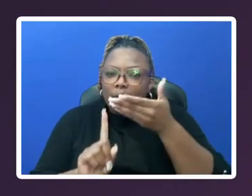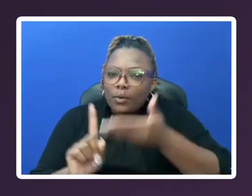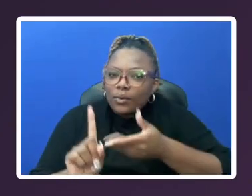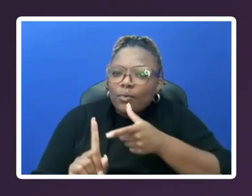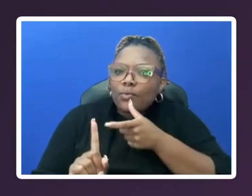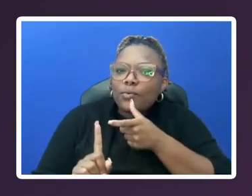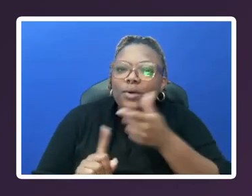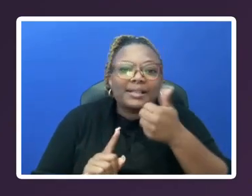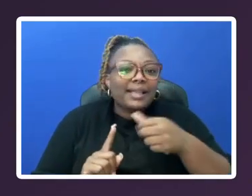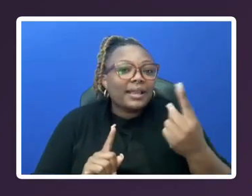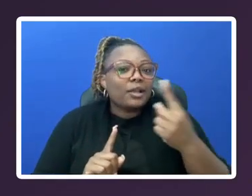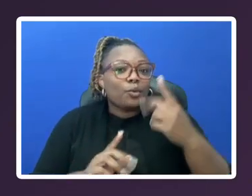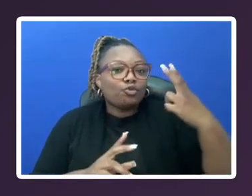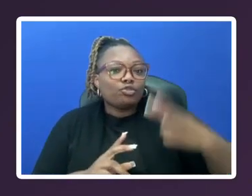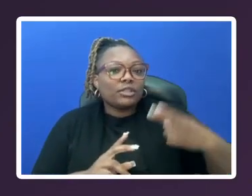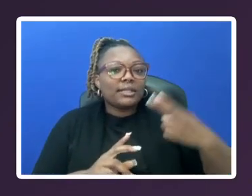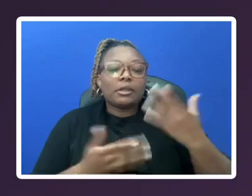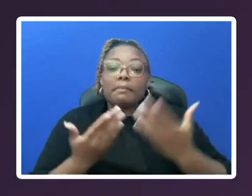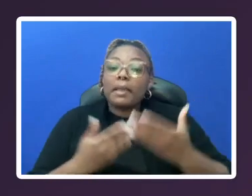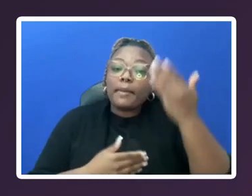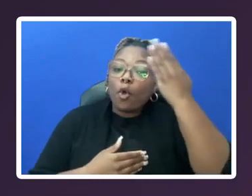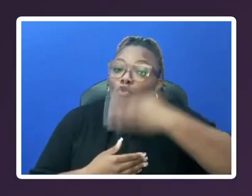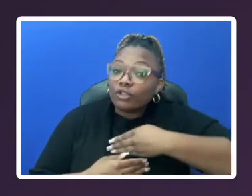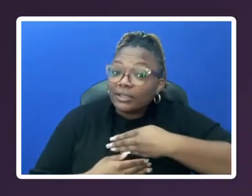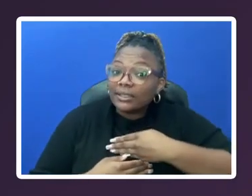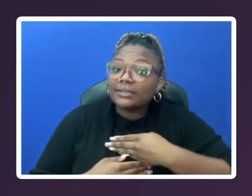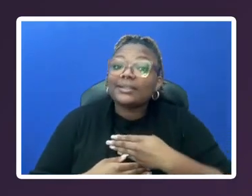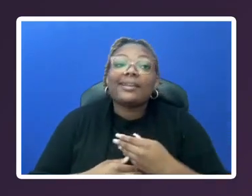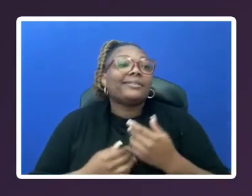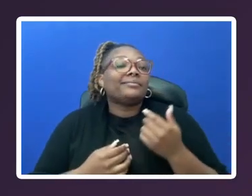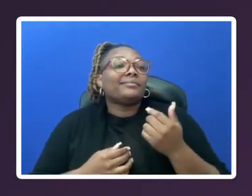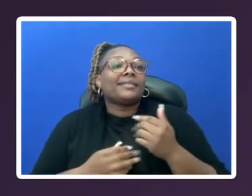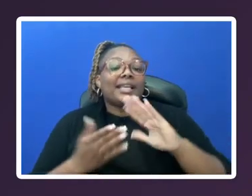histories might have been overlooked? Is there a community member who is willing to